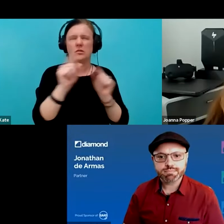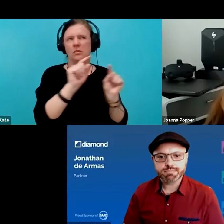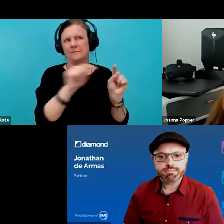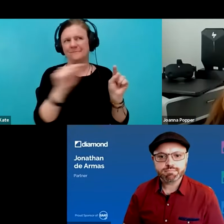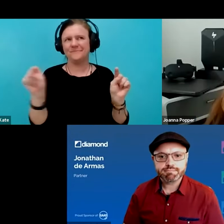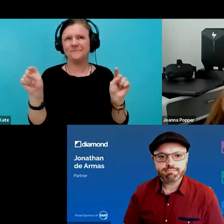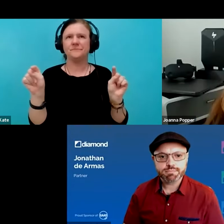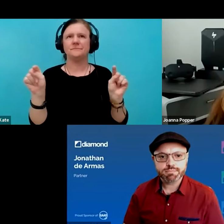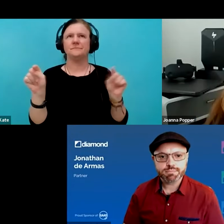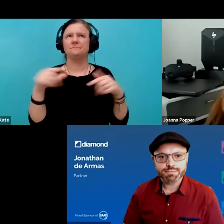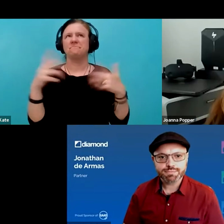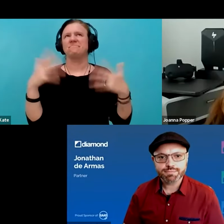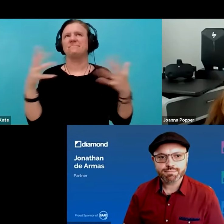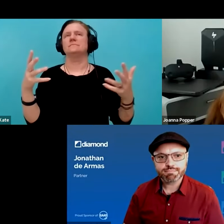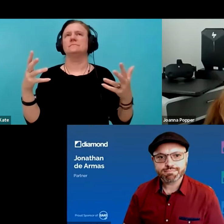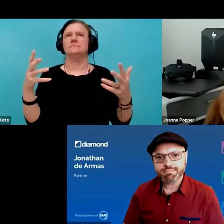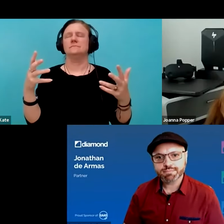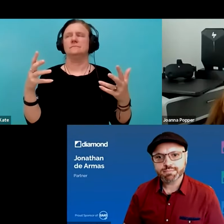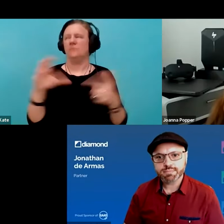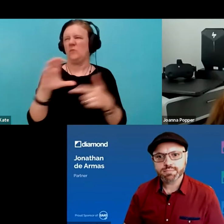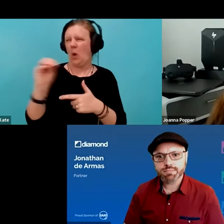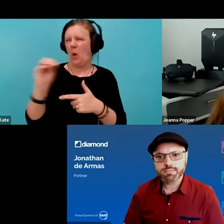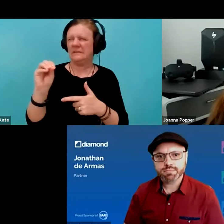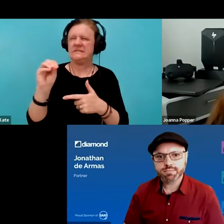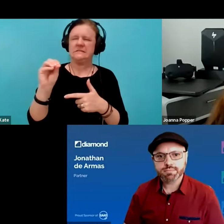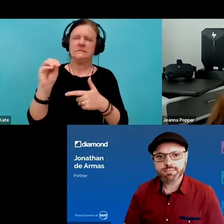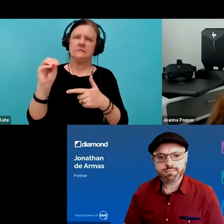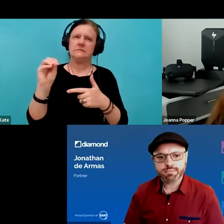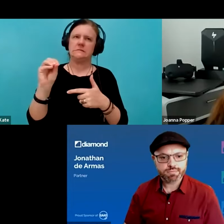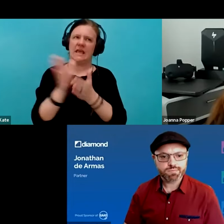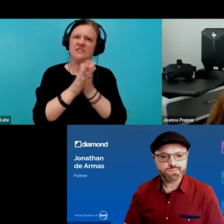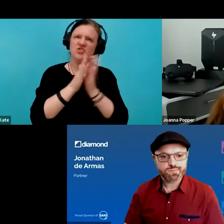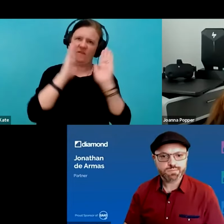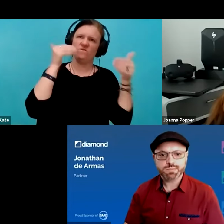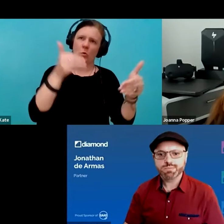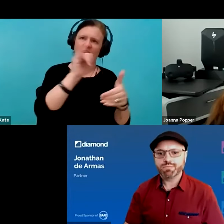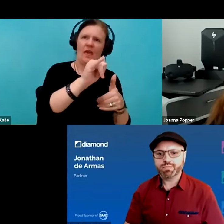different companies and initiatives that have been been focused on this and but I